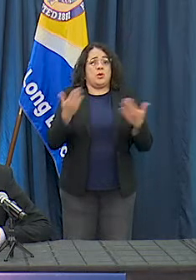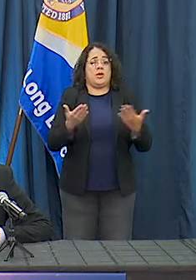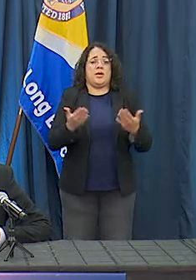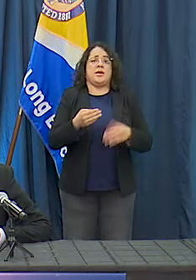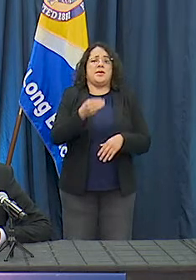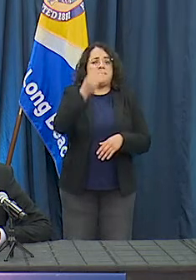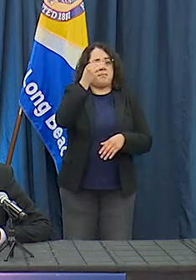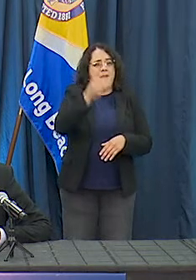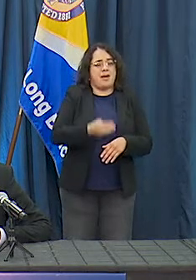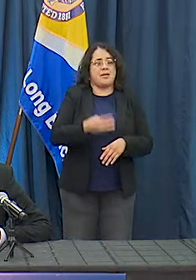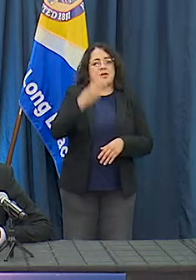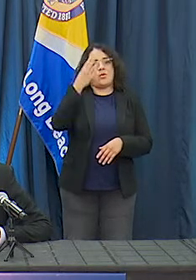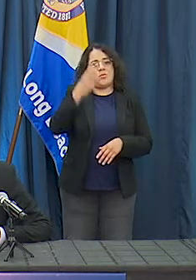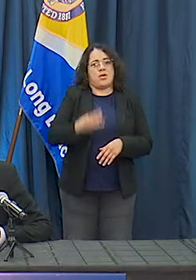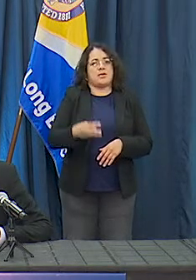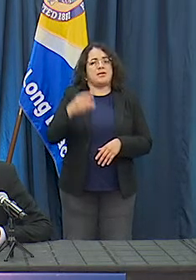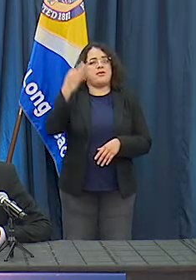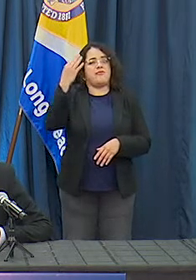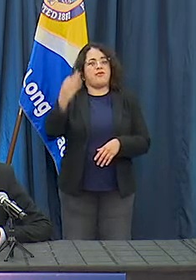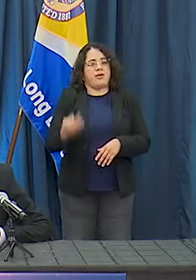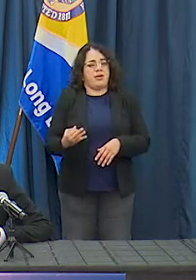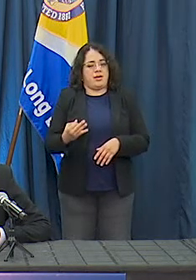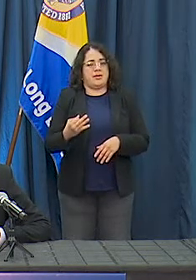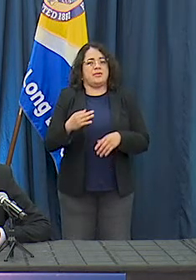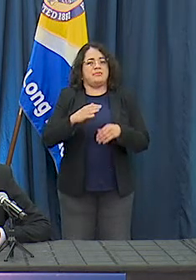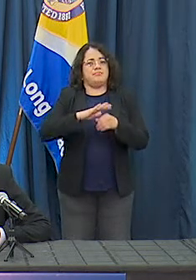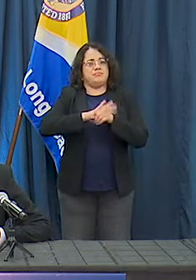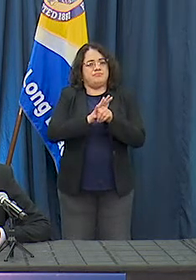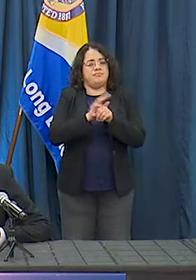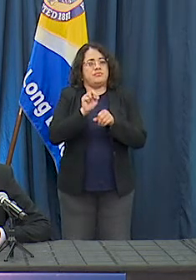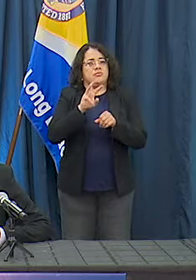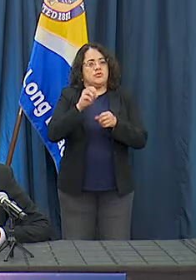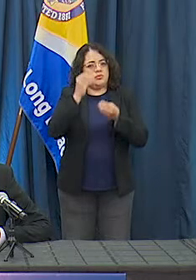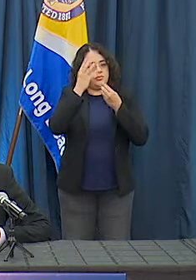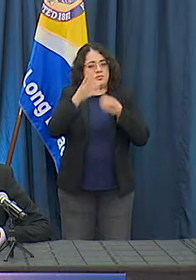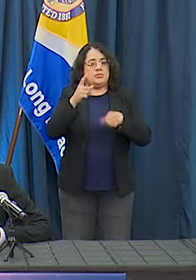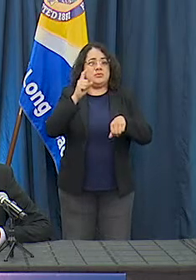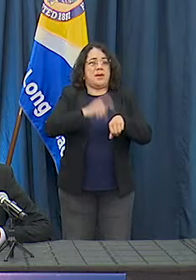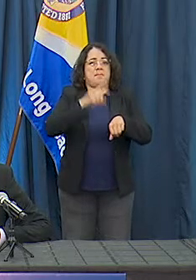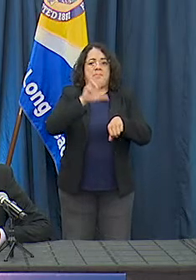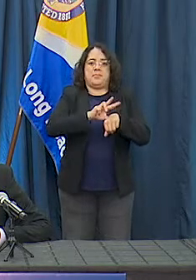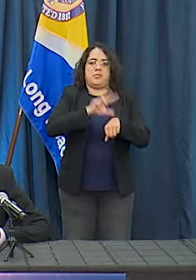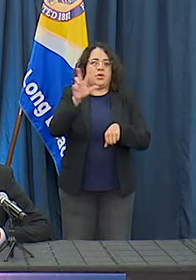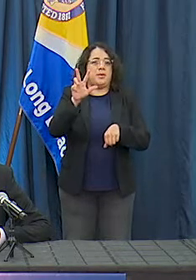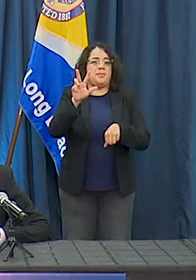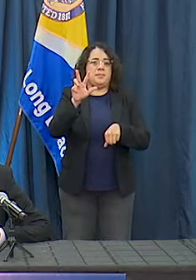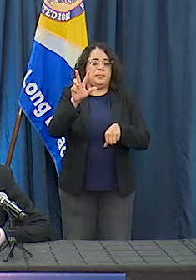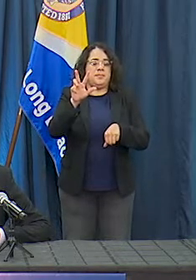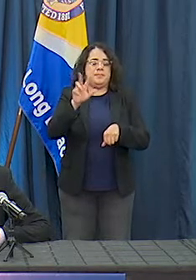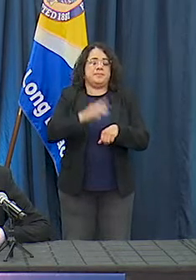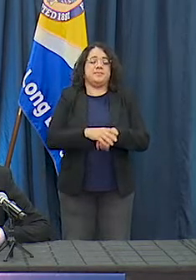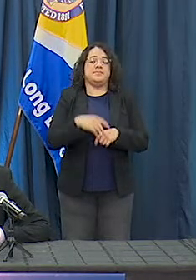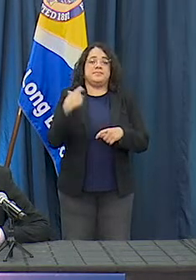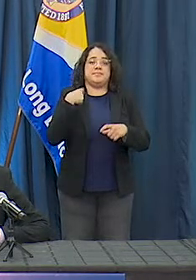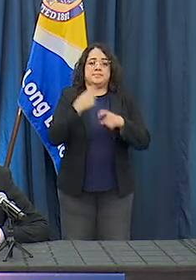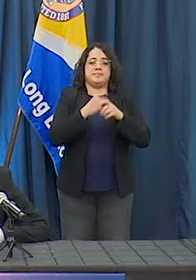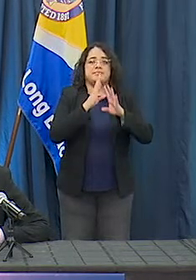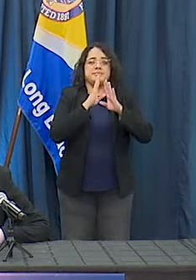Wednesday, and Friday right at 3 p.m. We also do a Spanish translation so despues